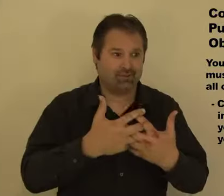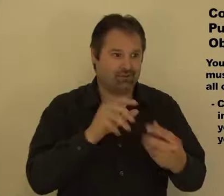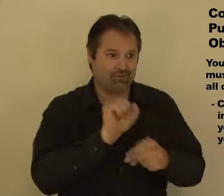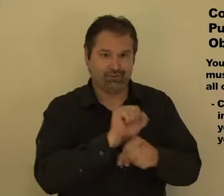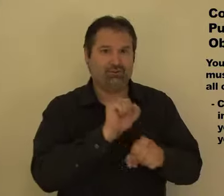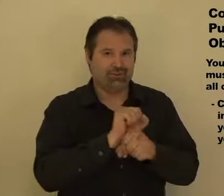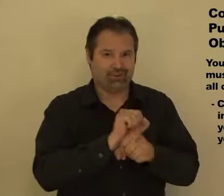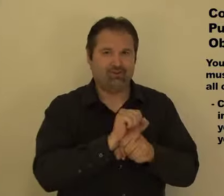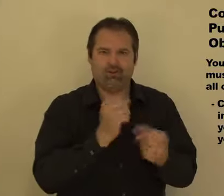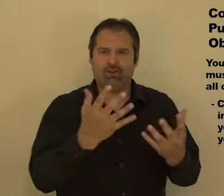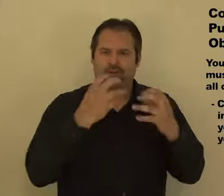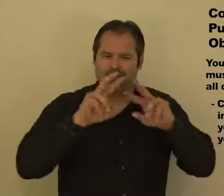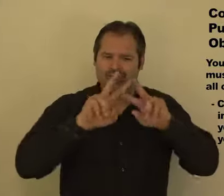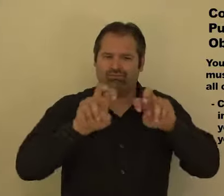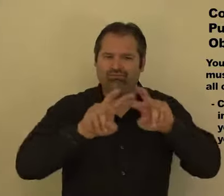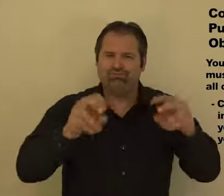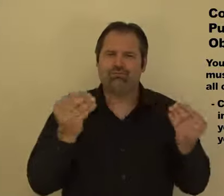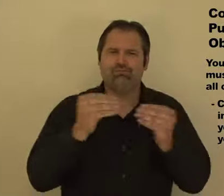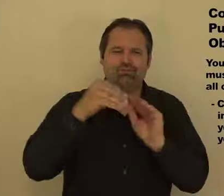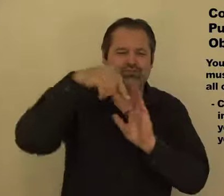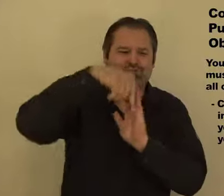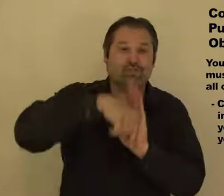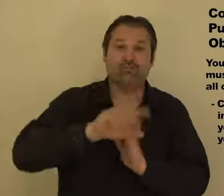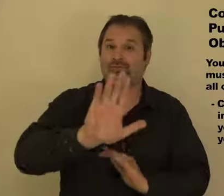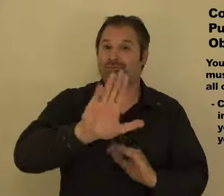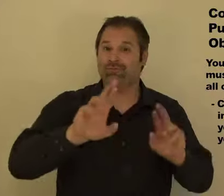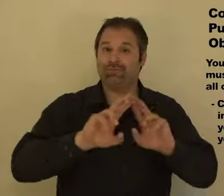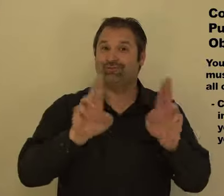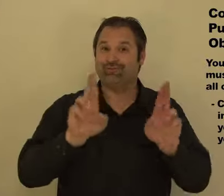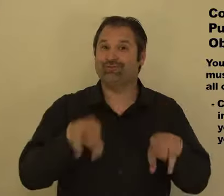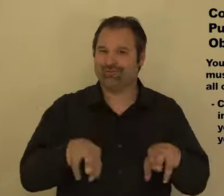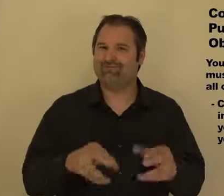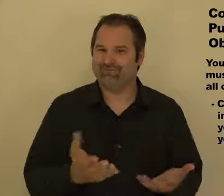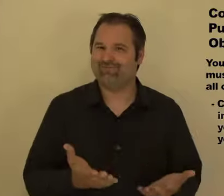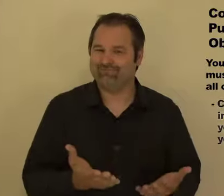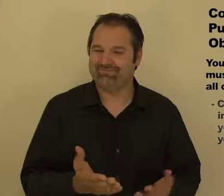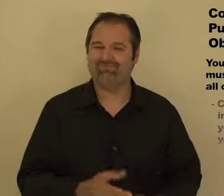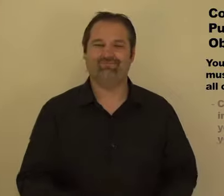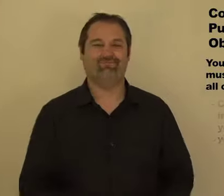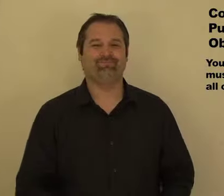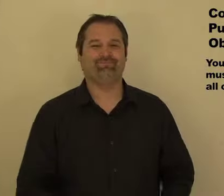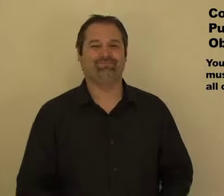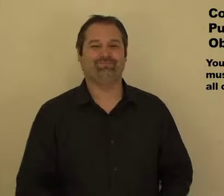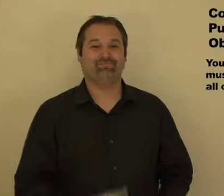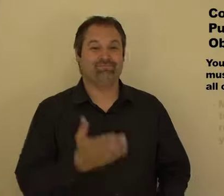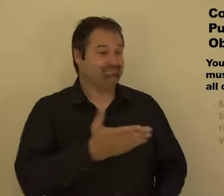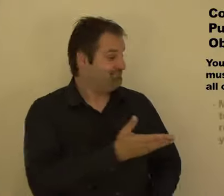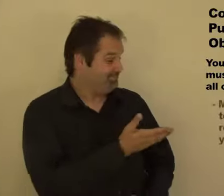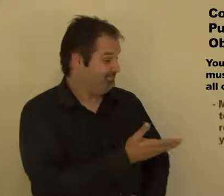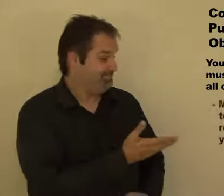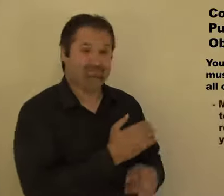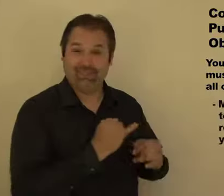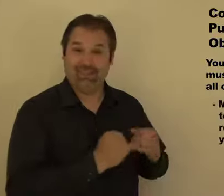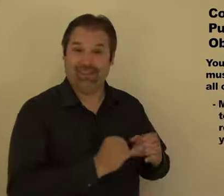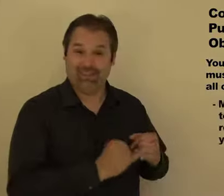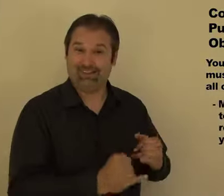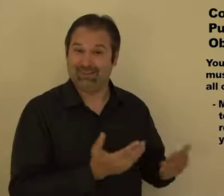Now you want to motivate the reader to review your resume